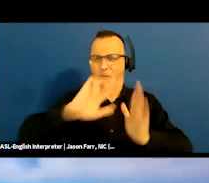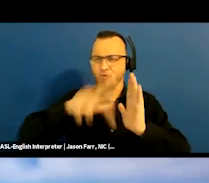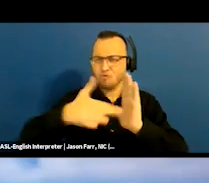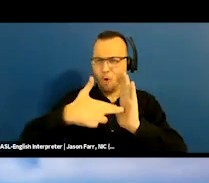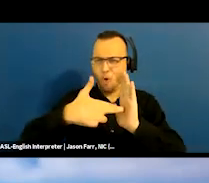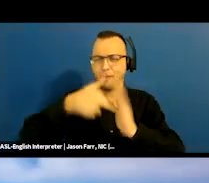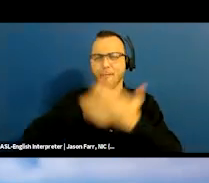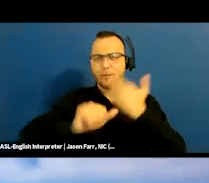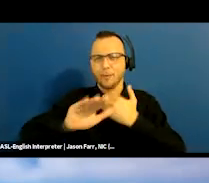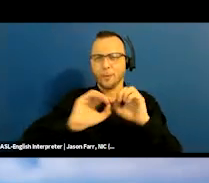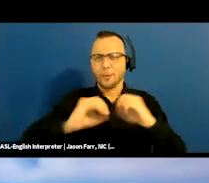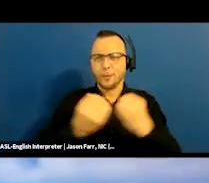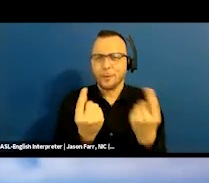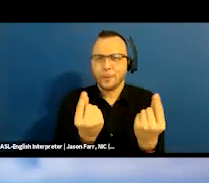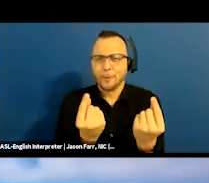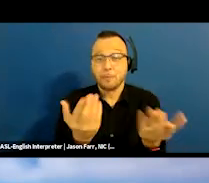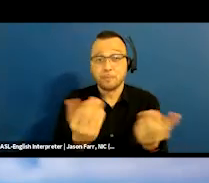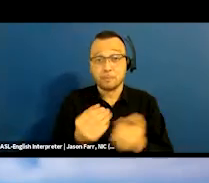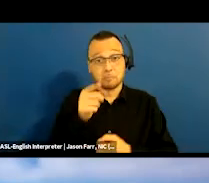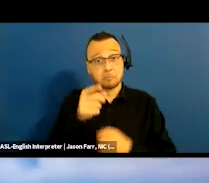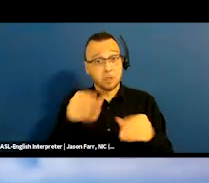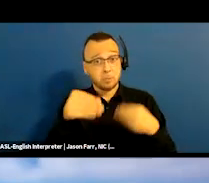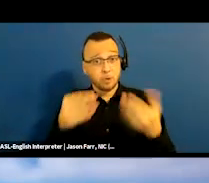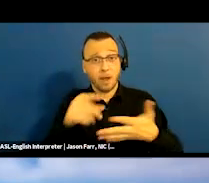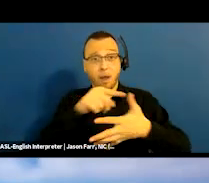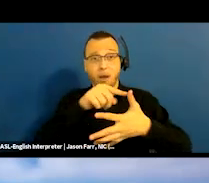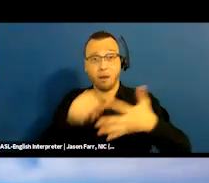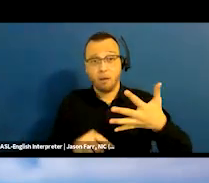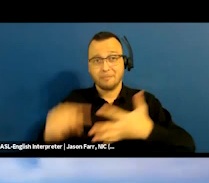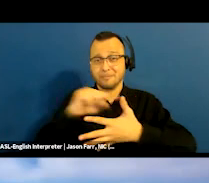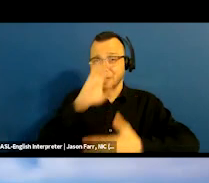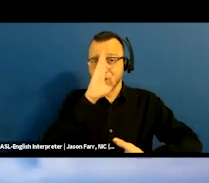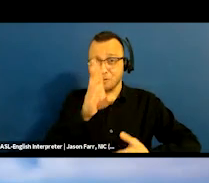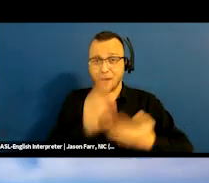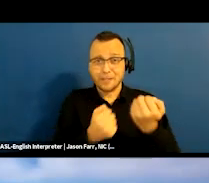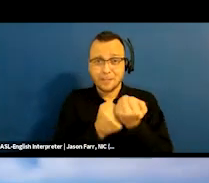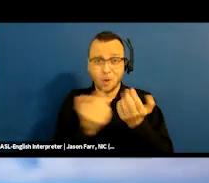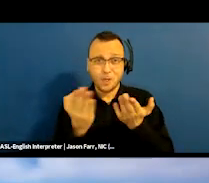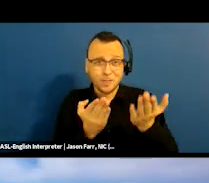but we wanna know more about you, our audience today. So I'm gonna do two quick polls.